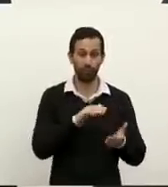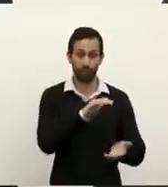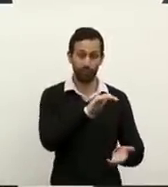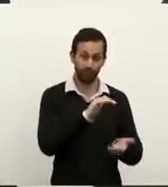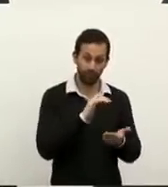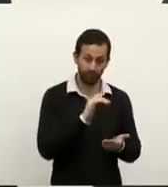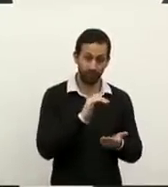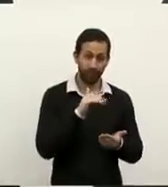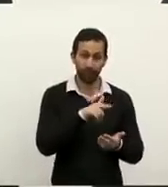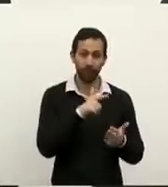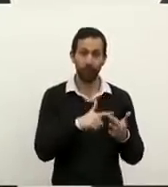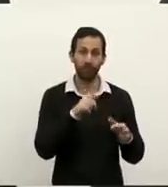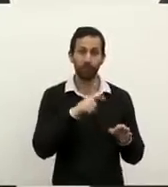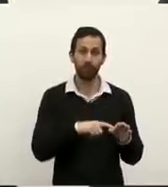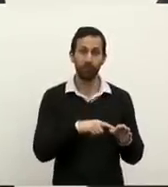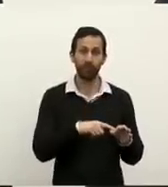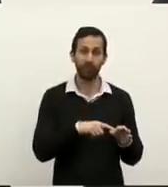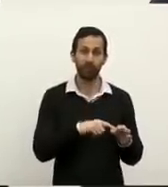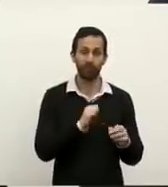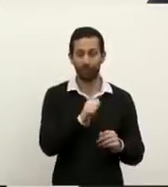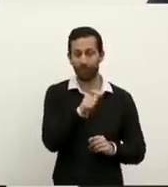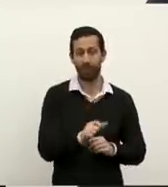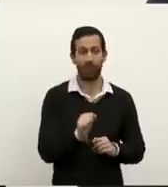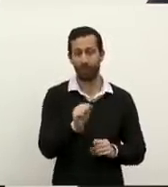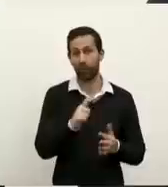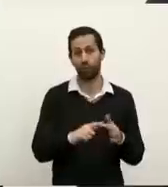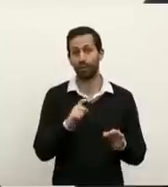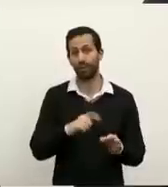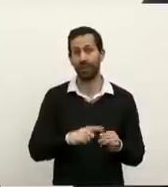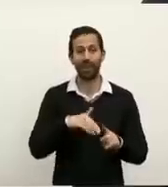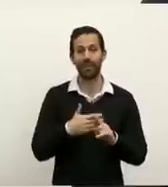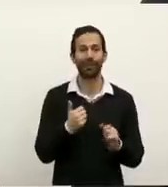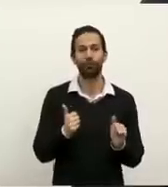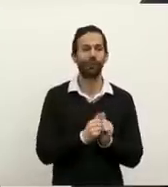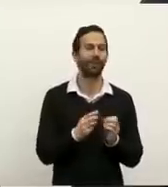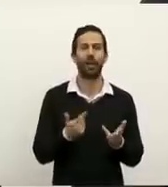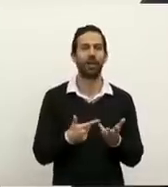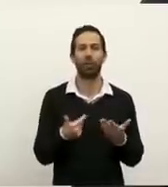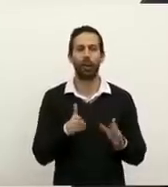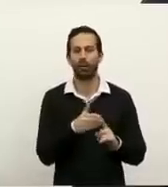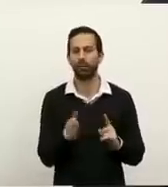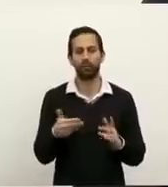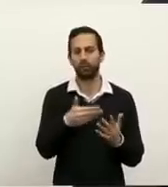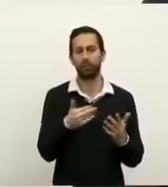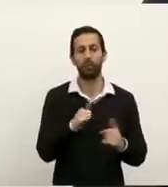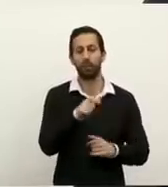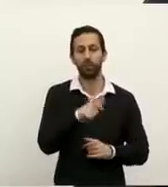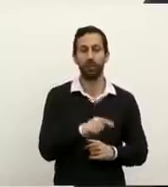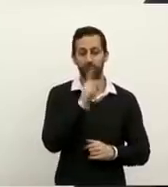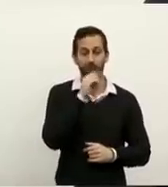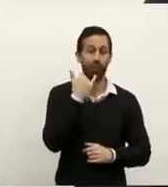this equipment is the participant's equipment, unless there's an agreement some other way. So, the participant might be able to just phone the supplier and say,